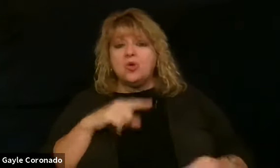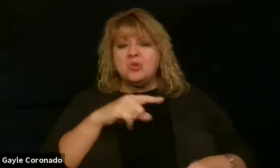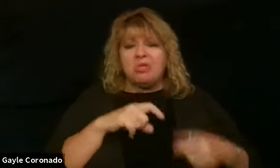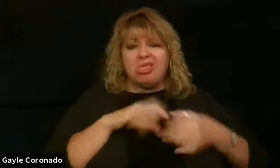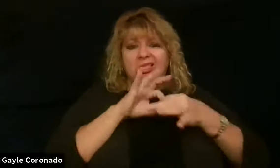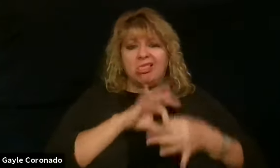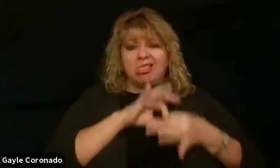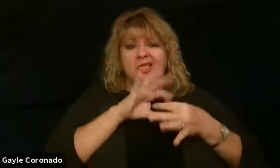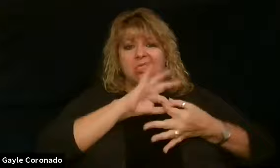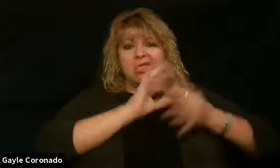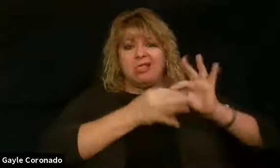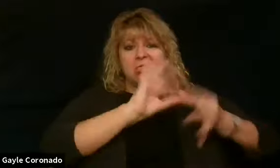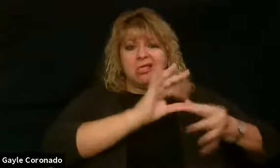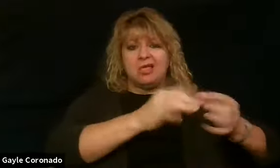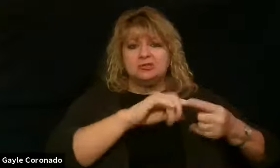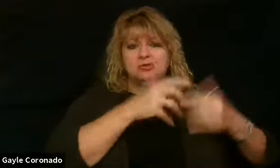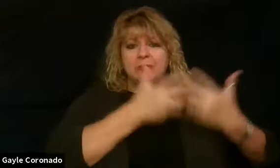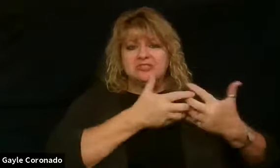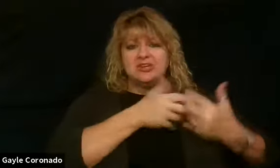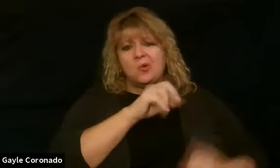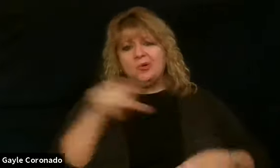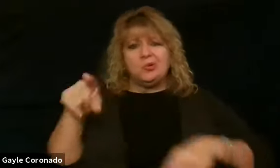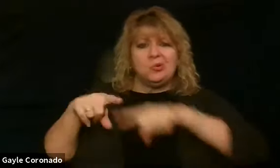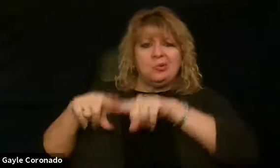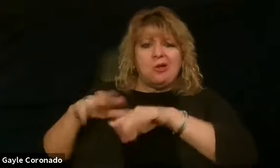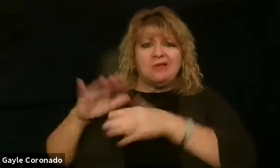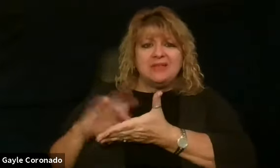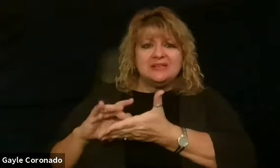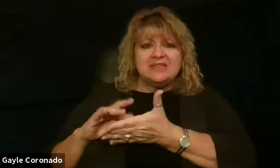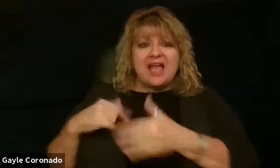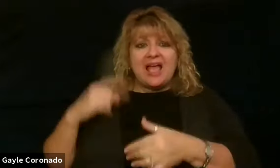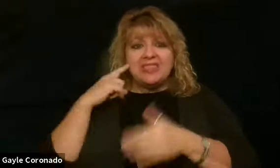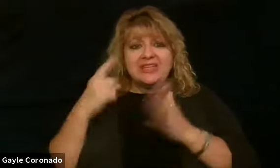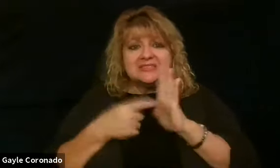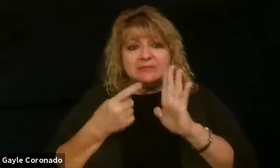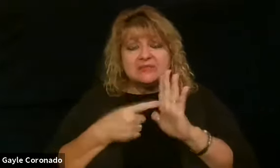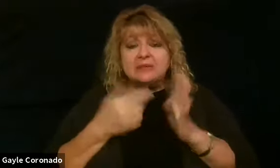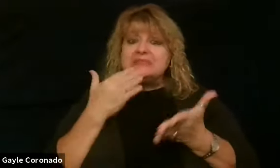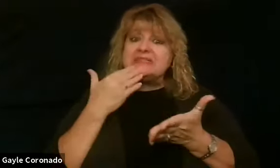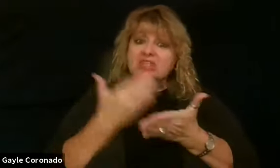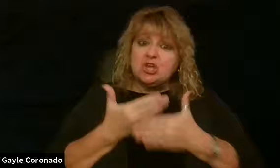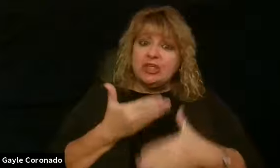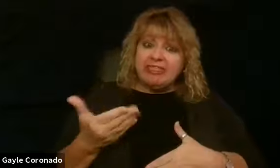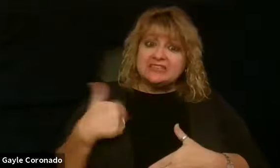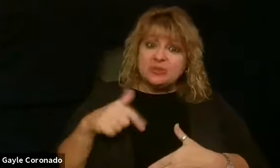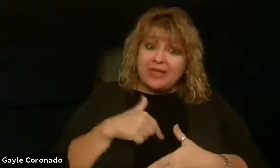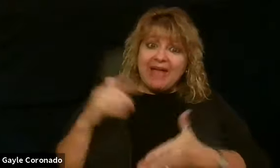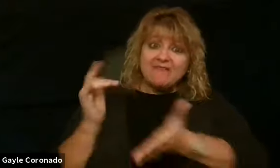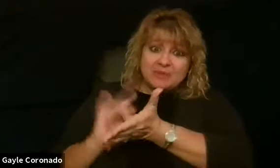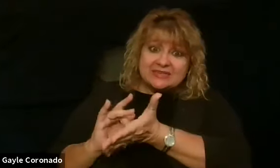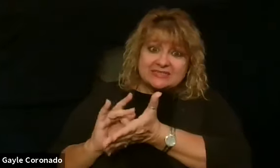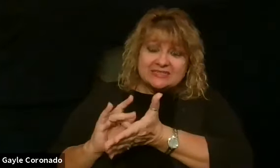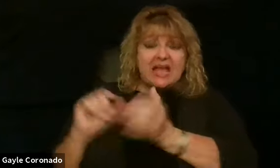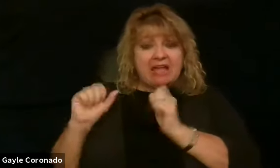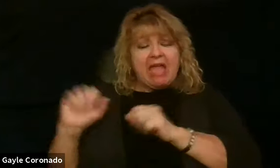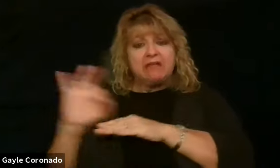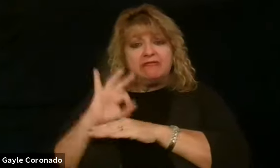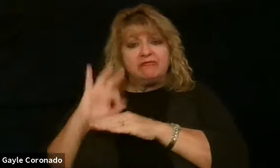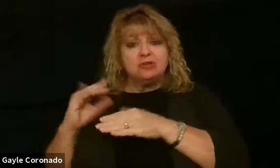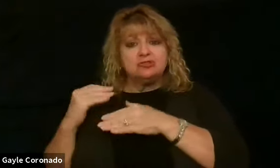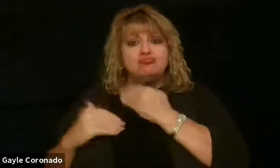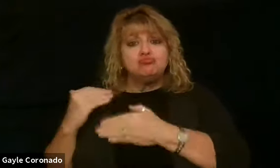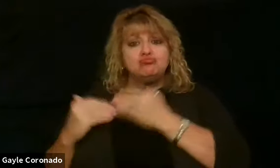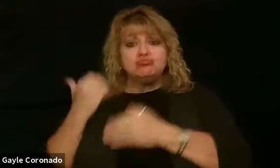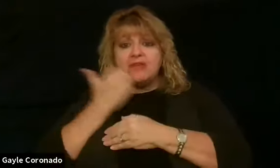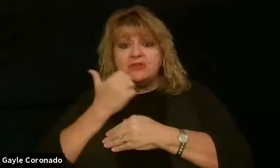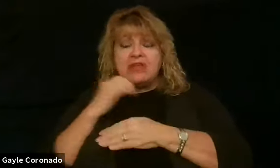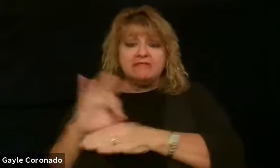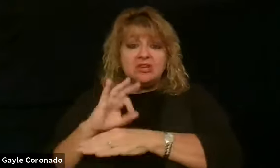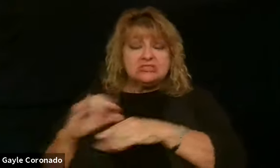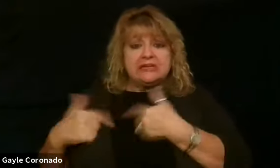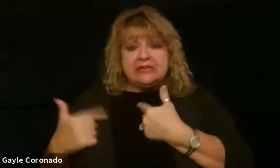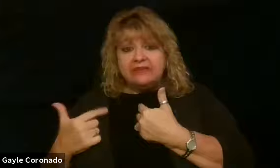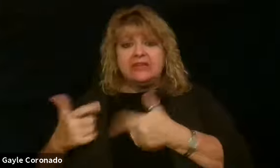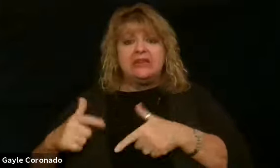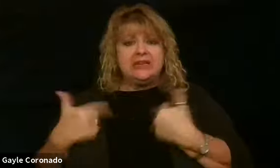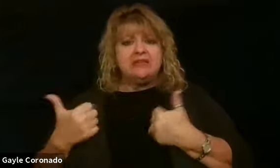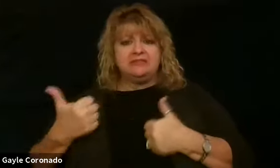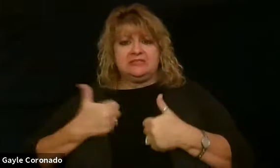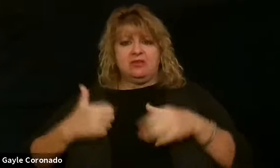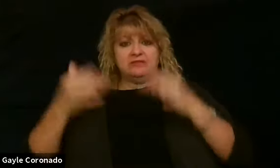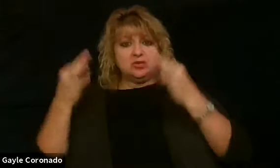these medications, but I don't know I just think sometimes it's a good thing that we have medication so we can function, day to day and live a self determine life.